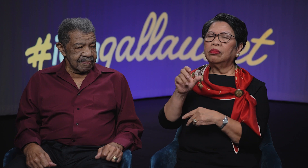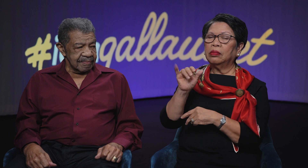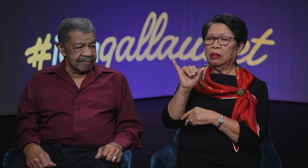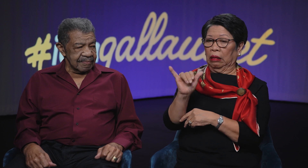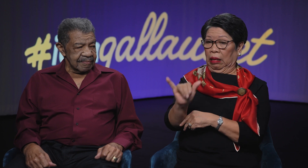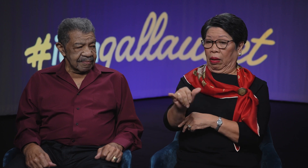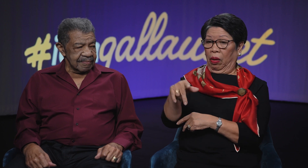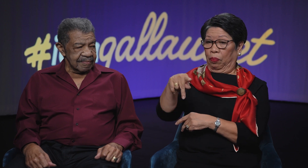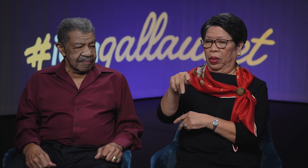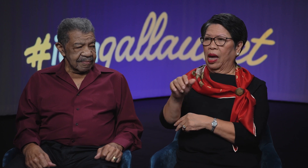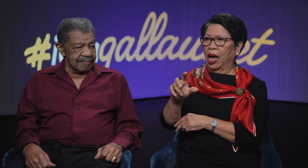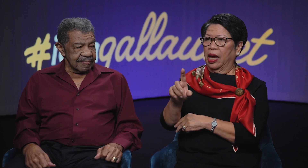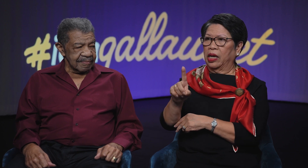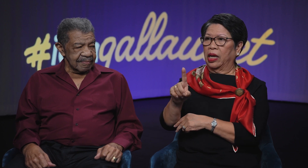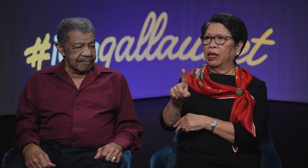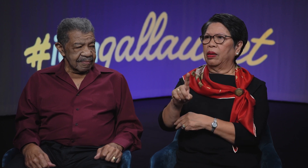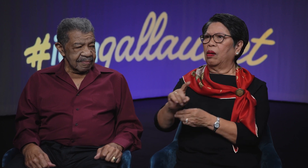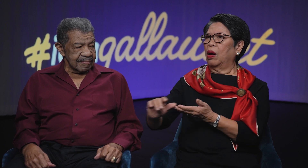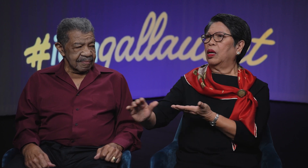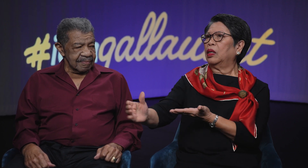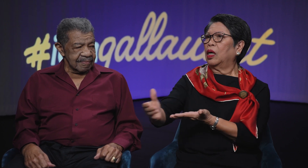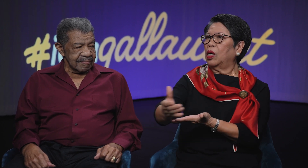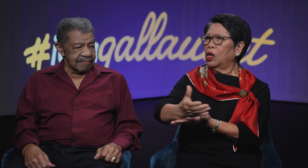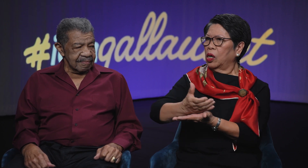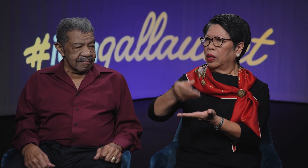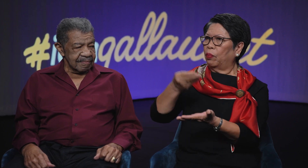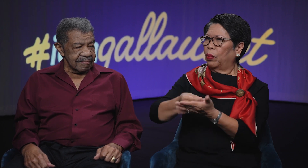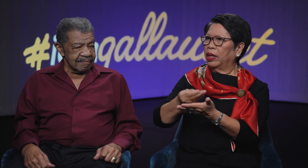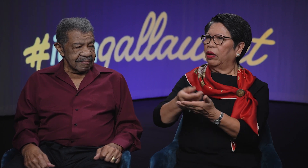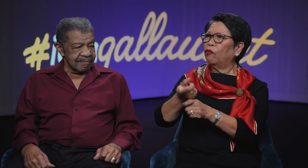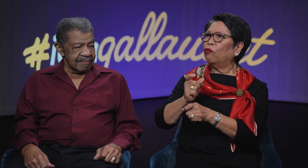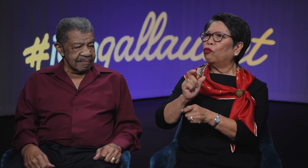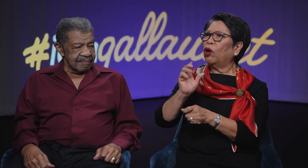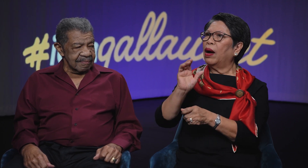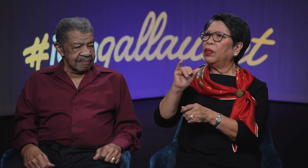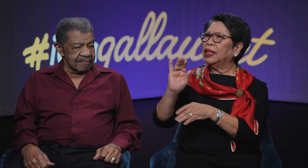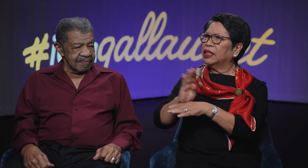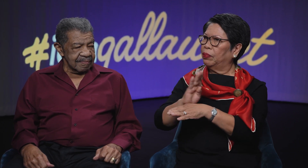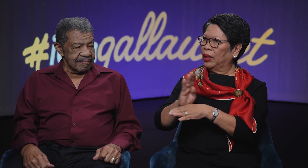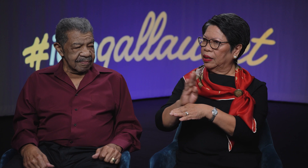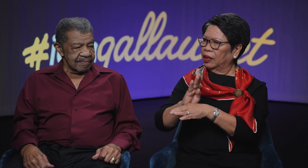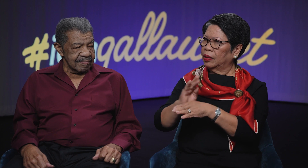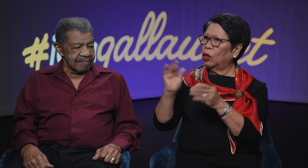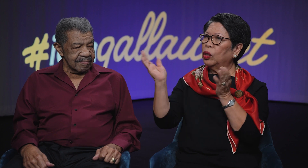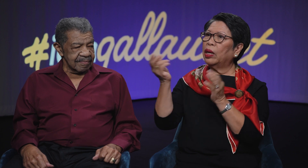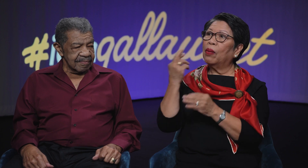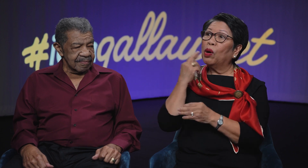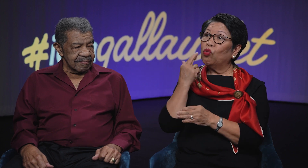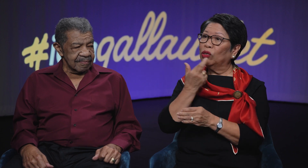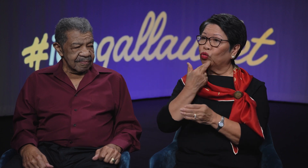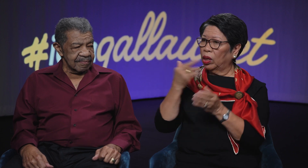PAD earned money from its business, a restaurant.